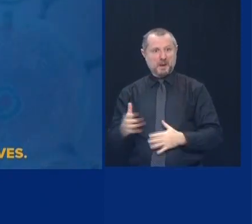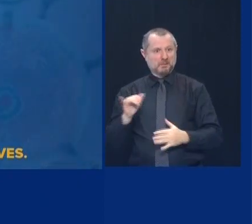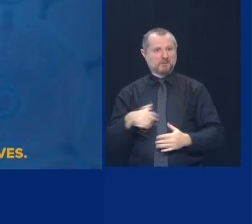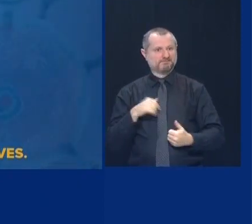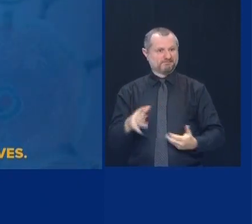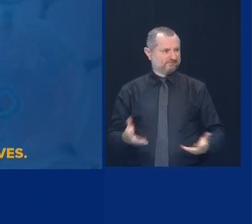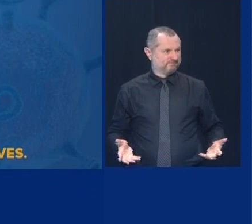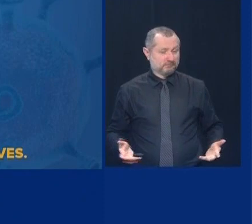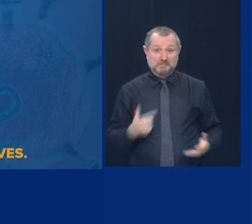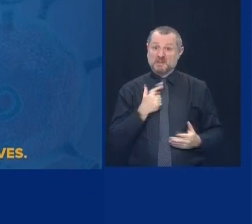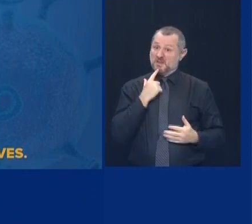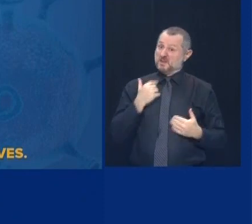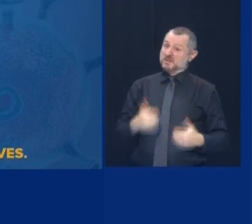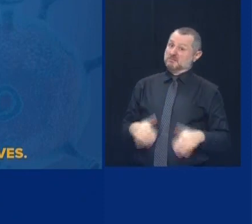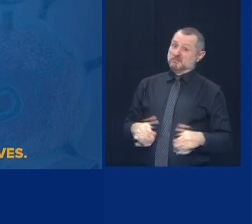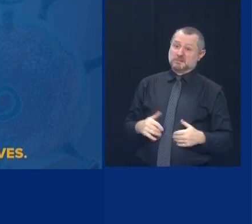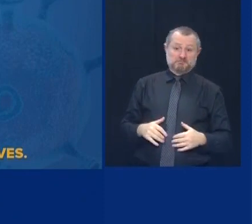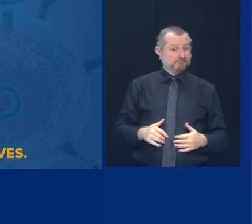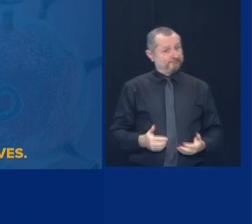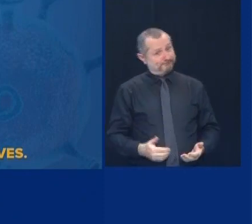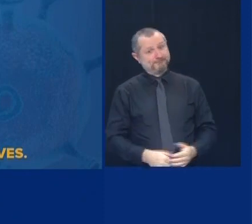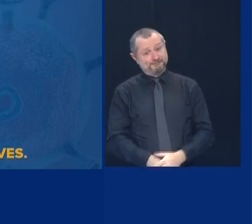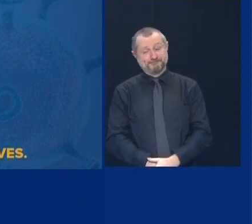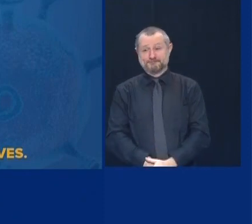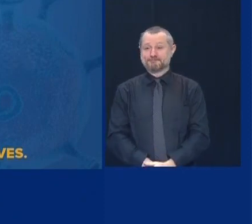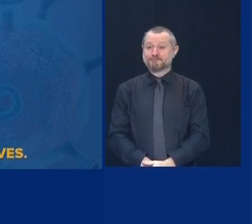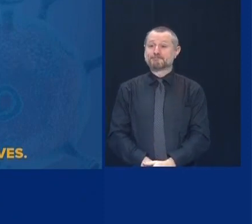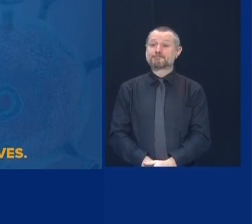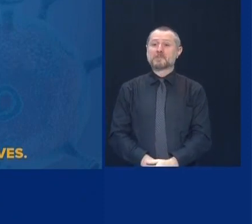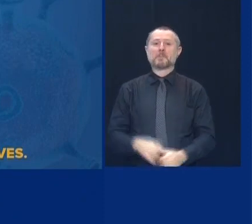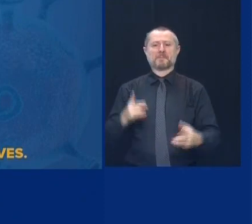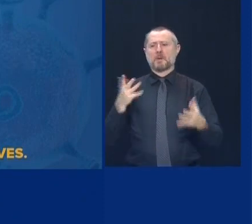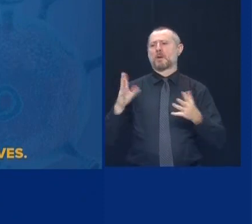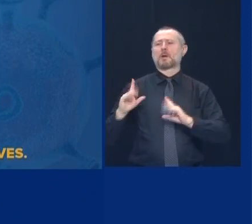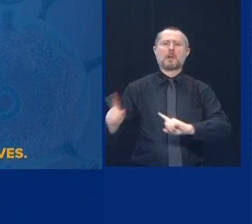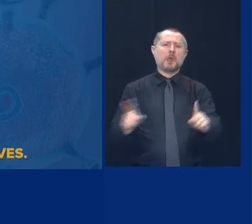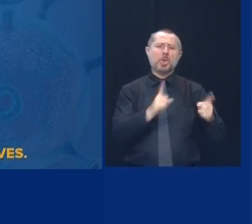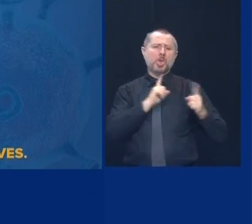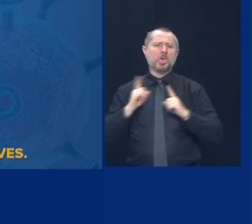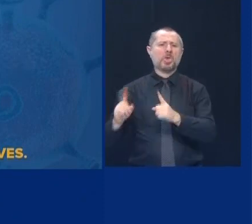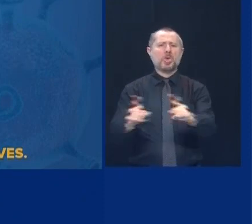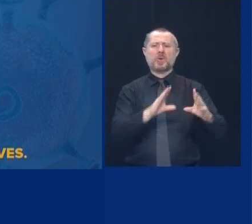39 DAYS UNTIL CHRISTMAS EVE. THAT'S WHEREe1 WEe1t( ARE.